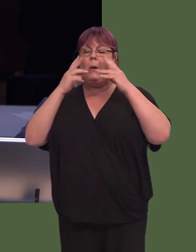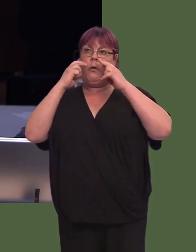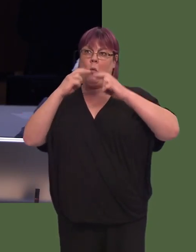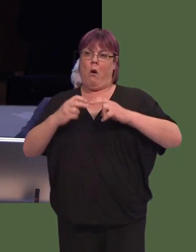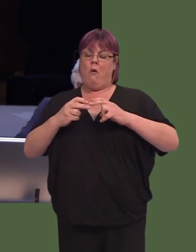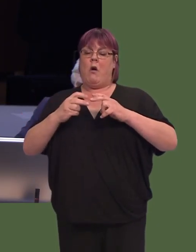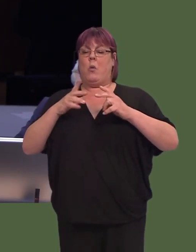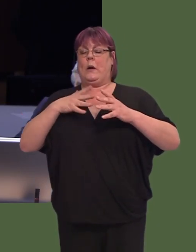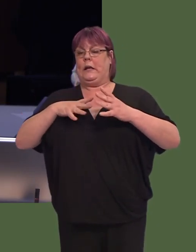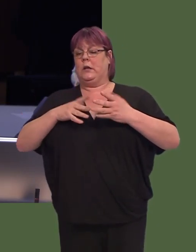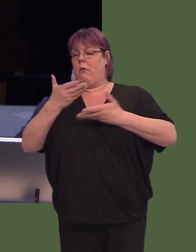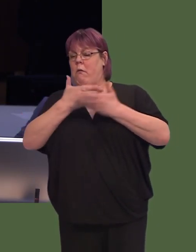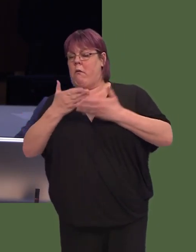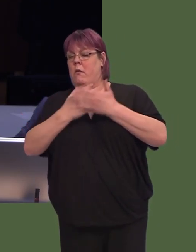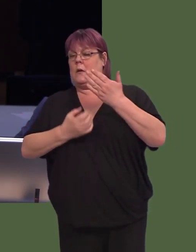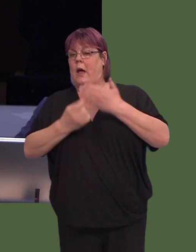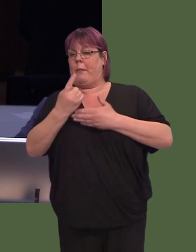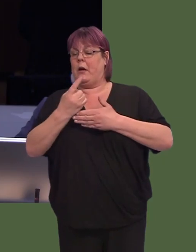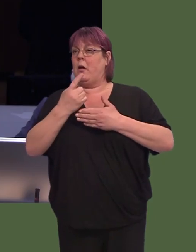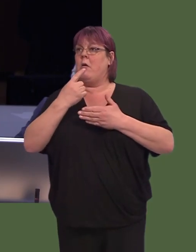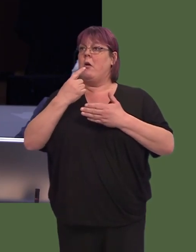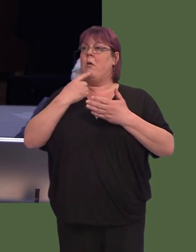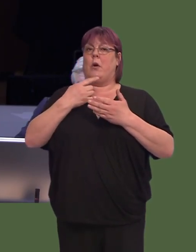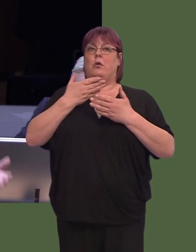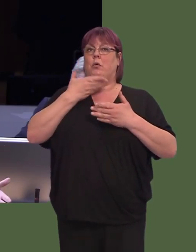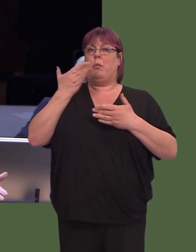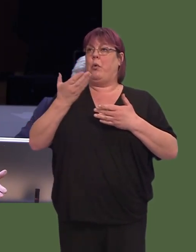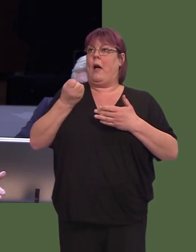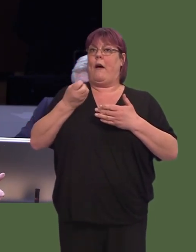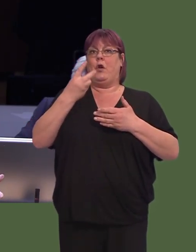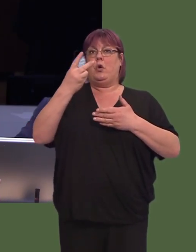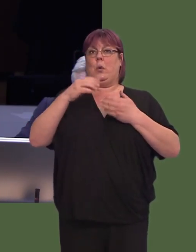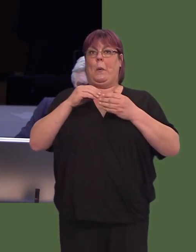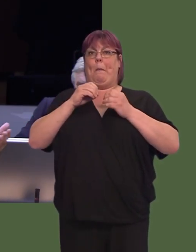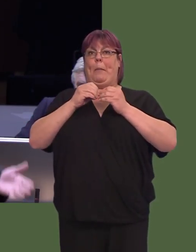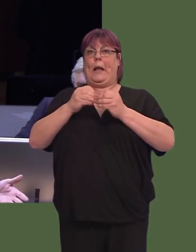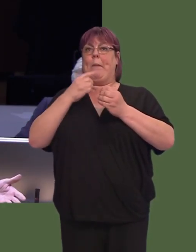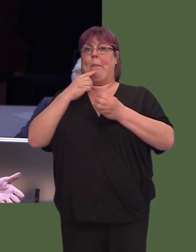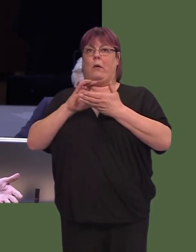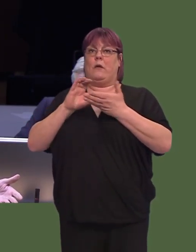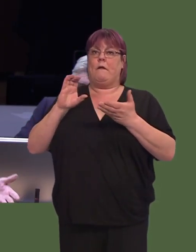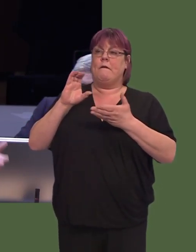outsourced £2 billion-worth of public spending or the opportunity costs of alternative investment